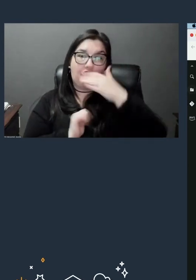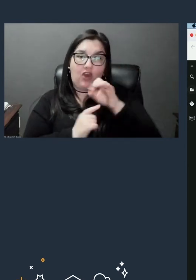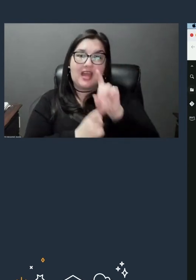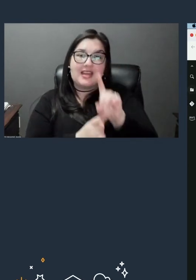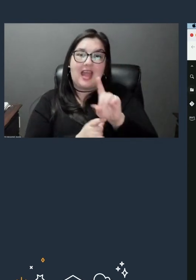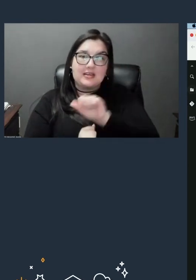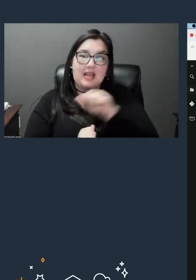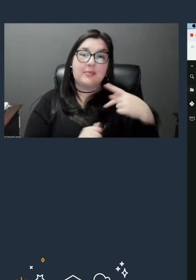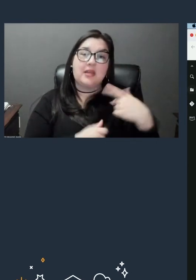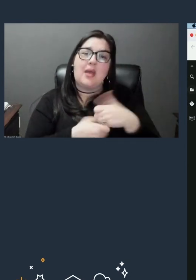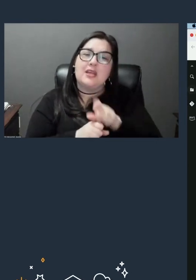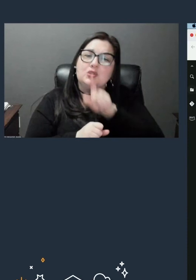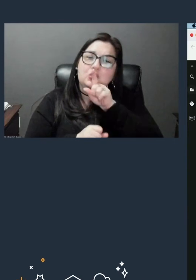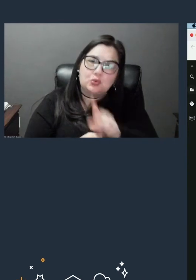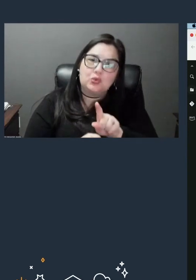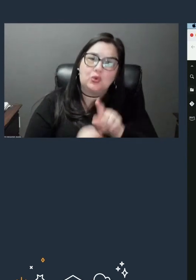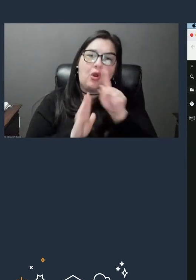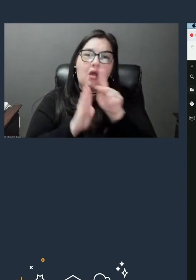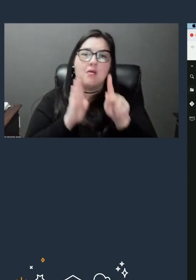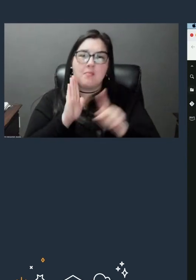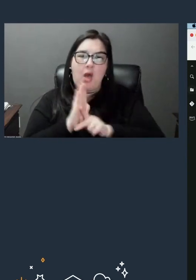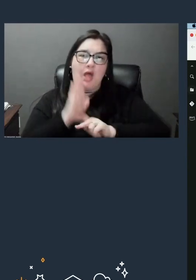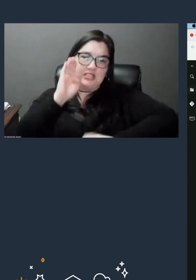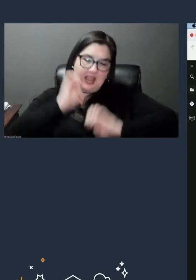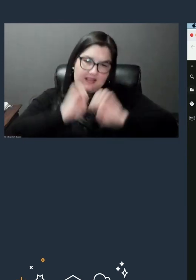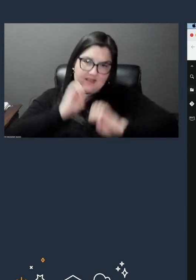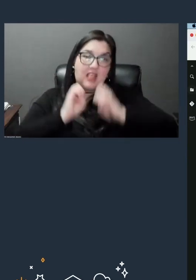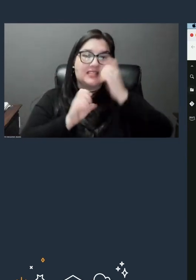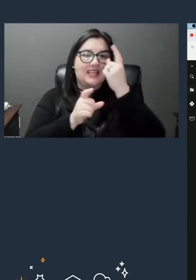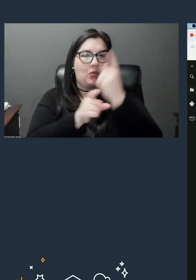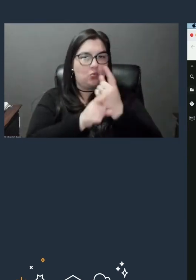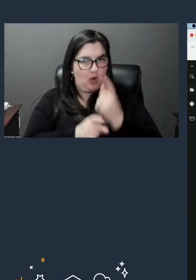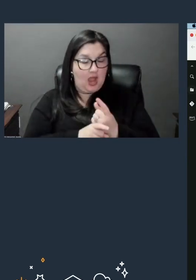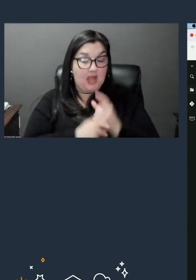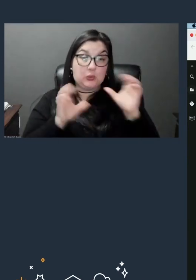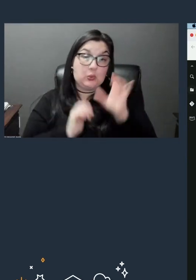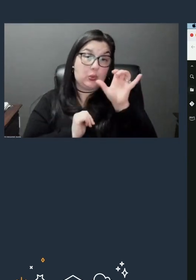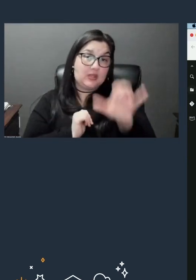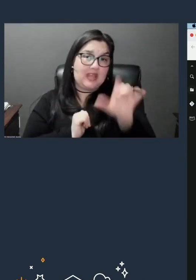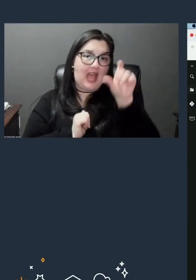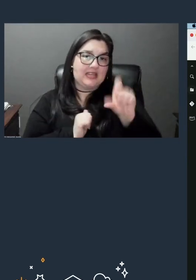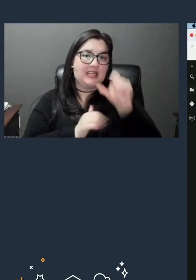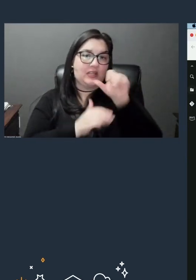that that policy is evaluated and it is right. To do that, I need to go into my front end application